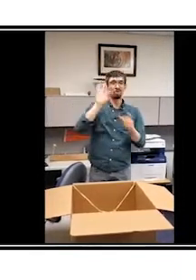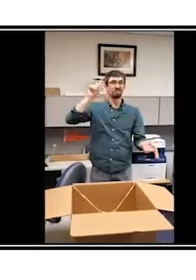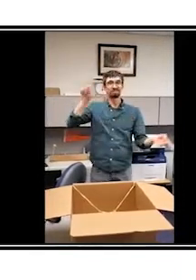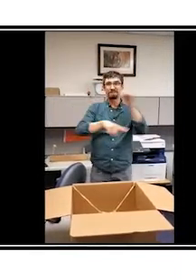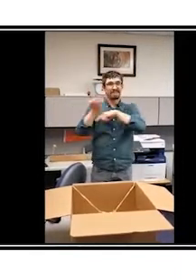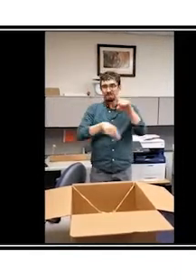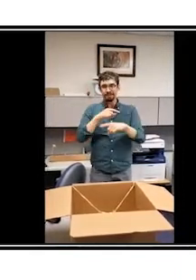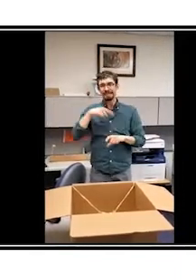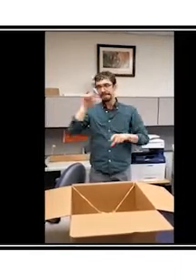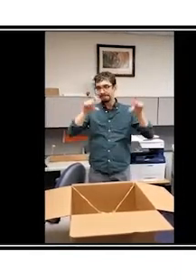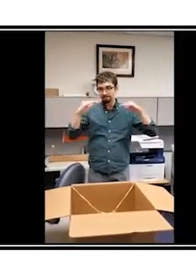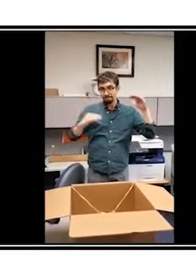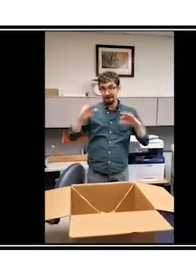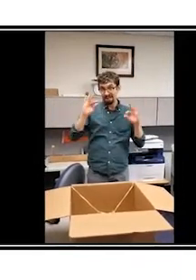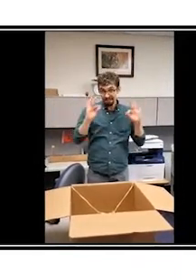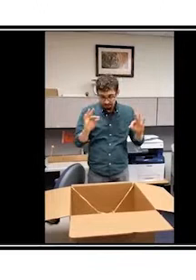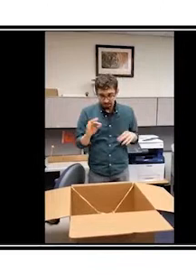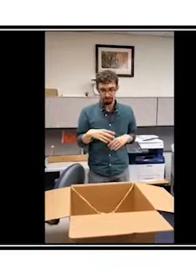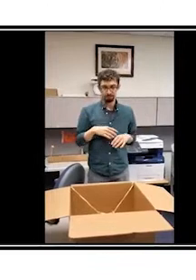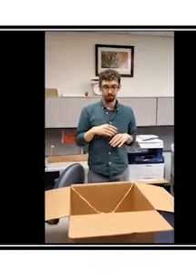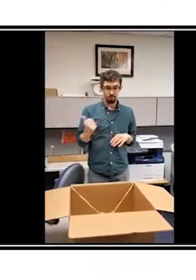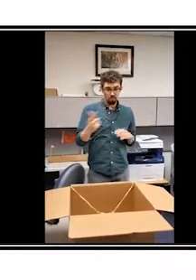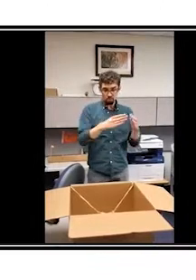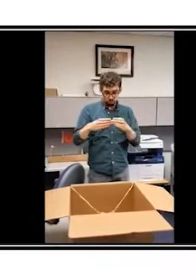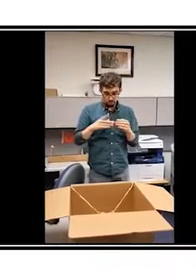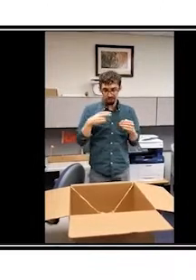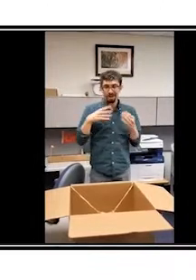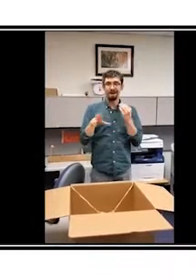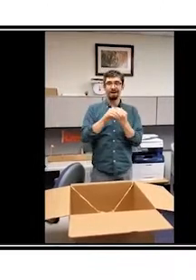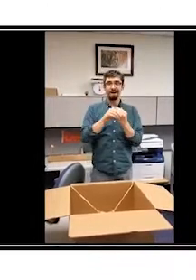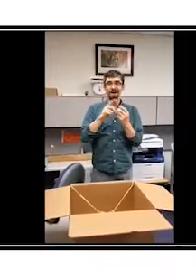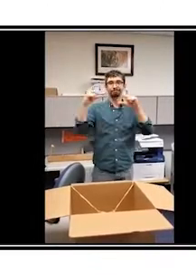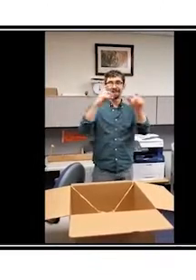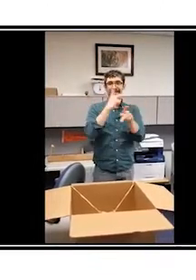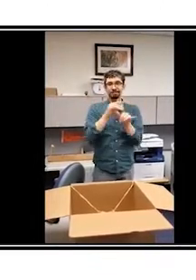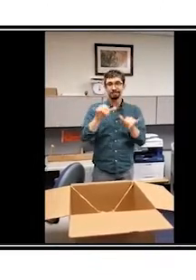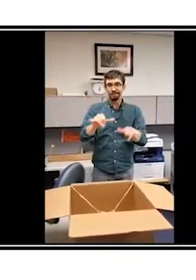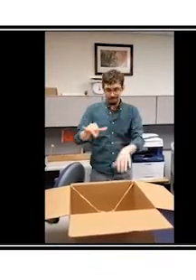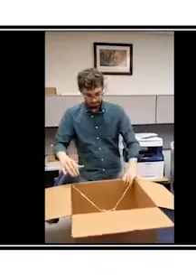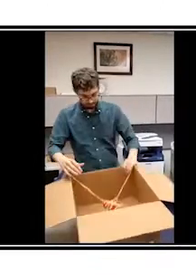and distribute some of the impact and energy that the egg would incur if it hit the ground,